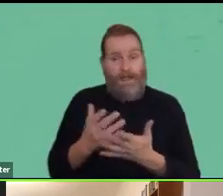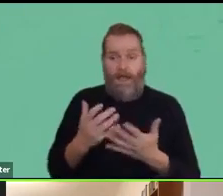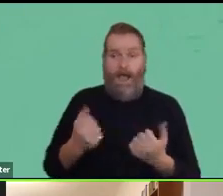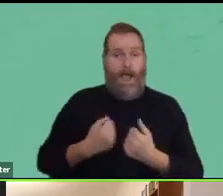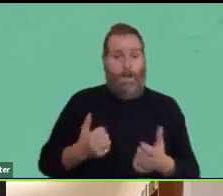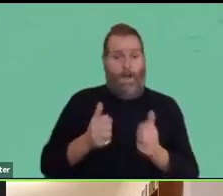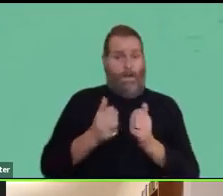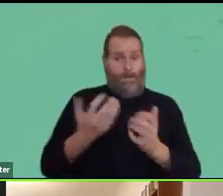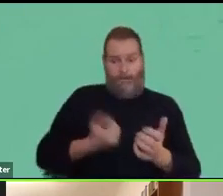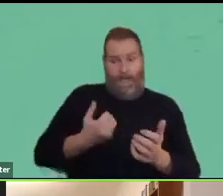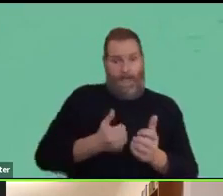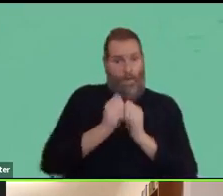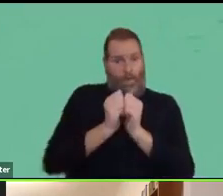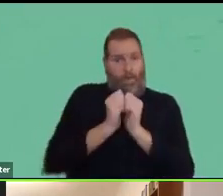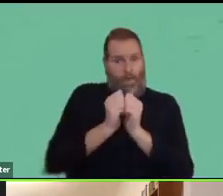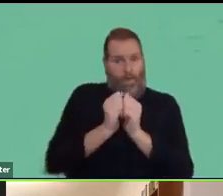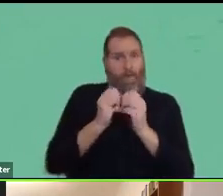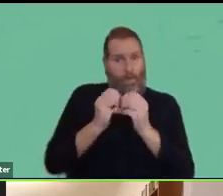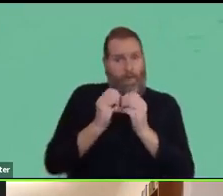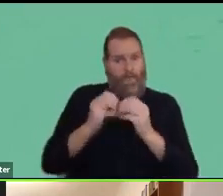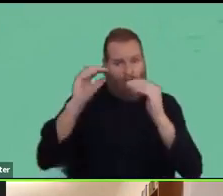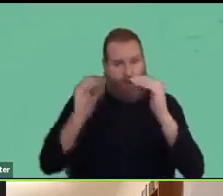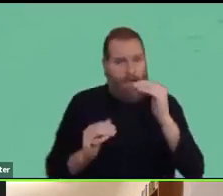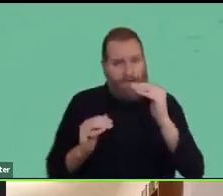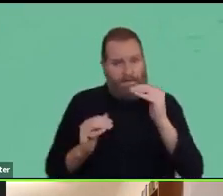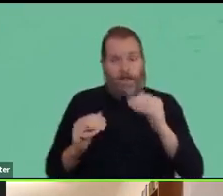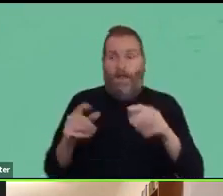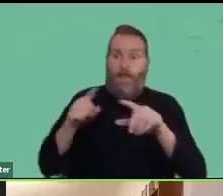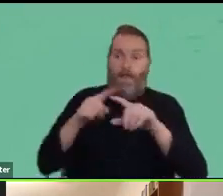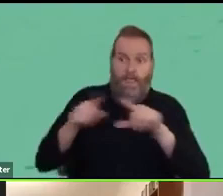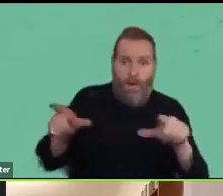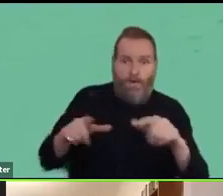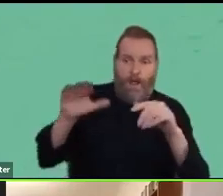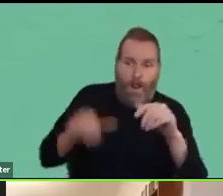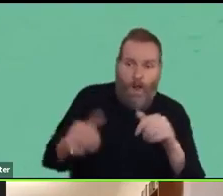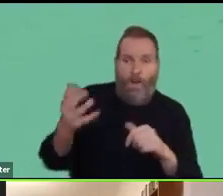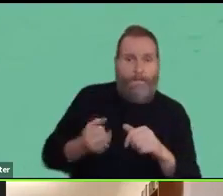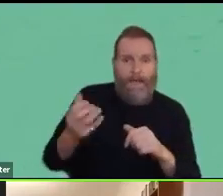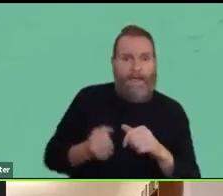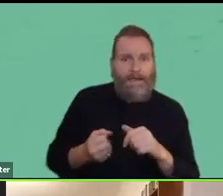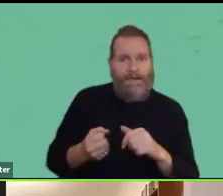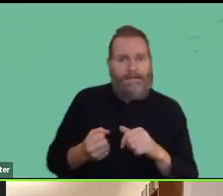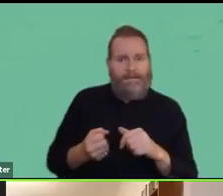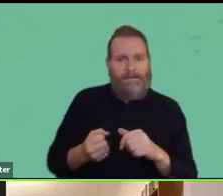we believe that the people at the lower ends of the pay scale they don't really need £250 - our